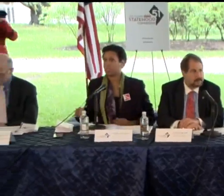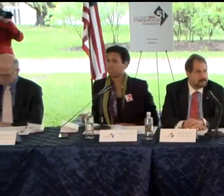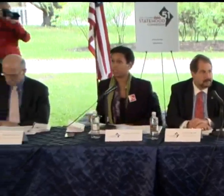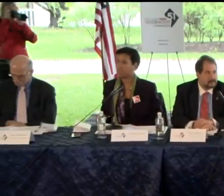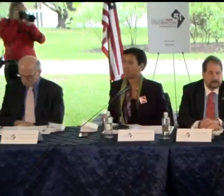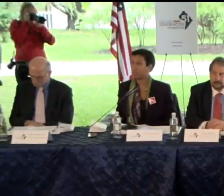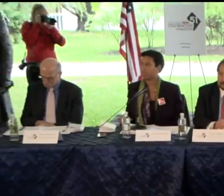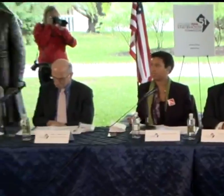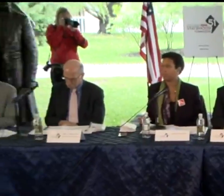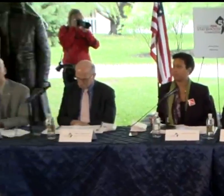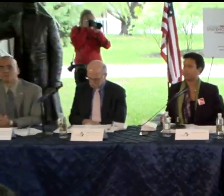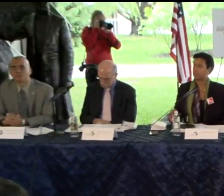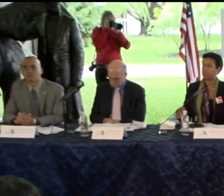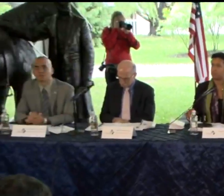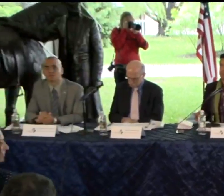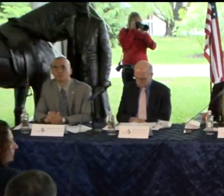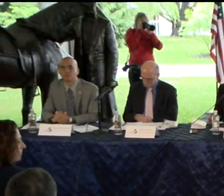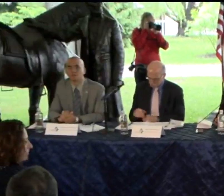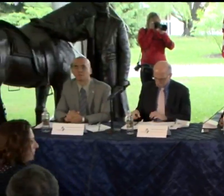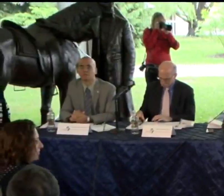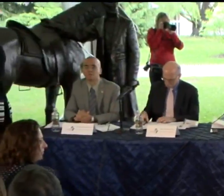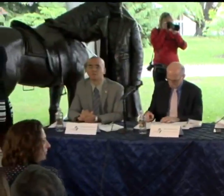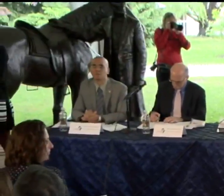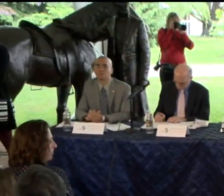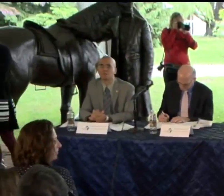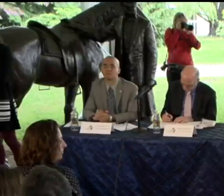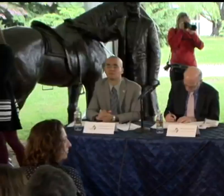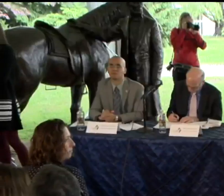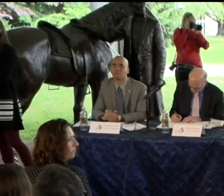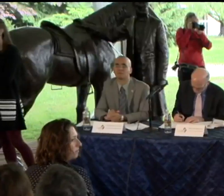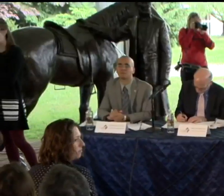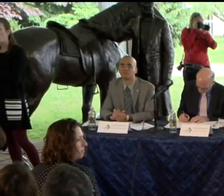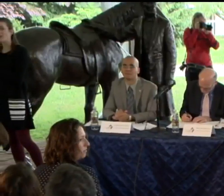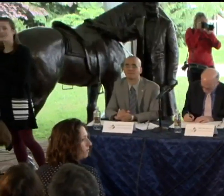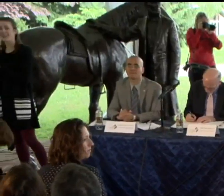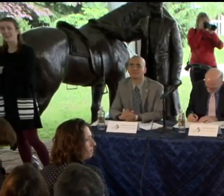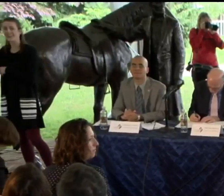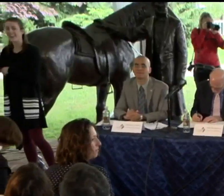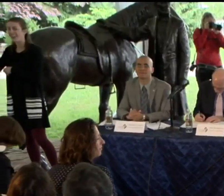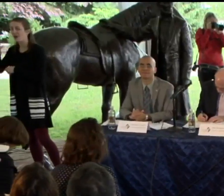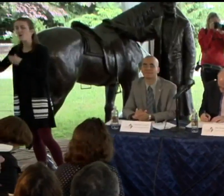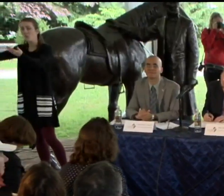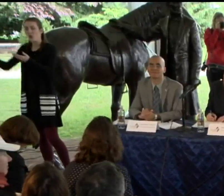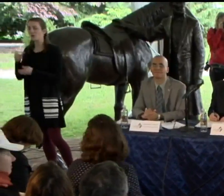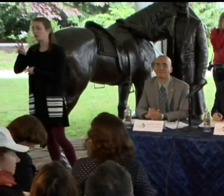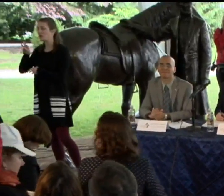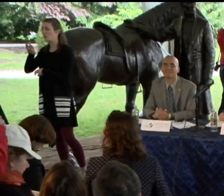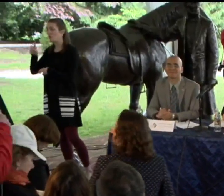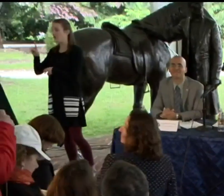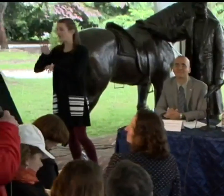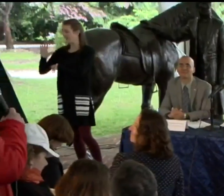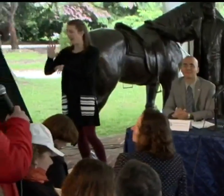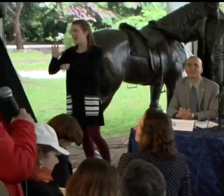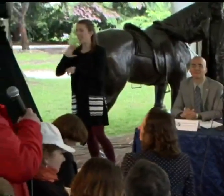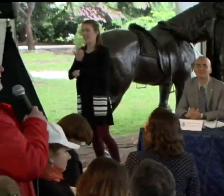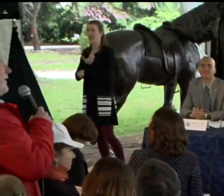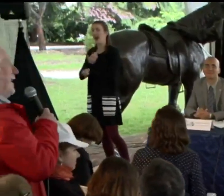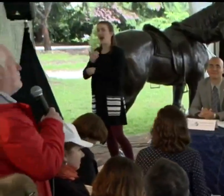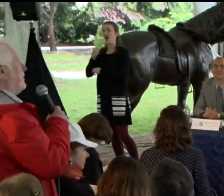ARE NOT LOSING ANY OF THE RIGHTS THAT WERE IN THE '82 CONSTITUTION. THANK YOU.